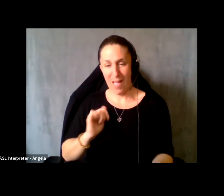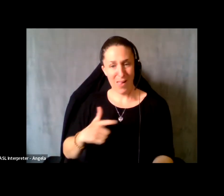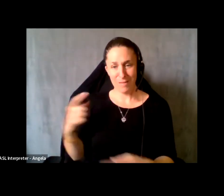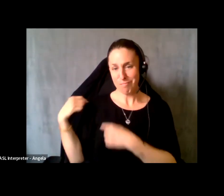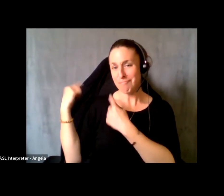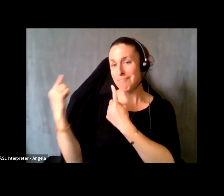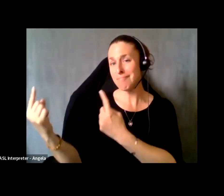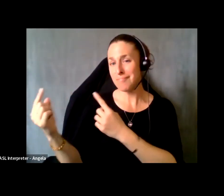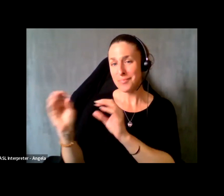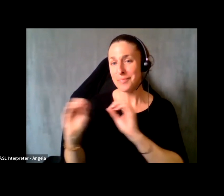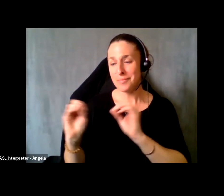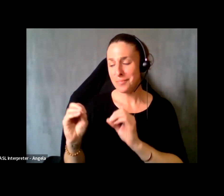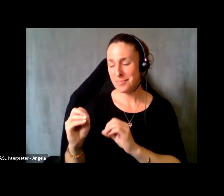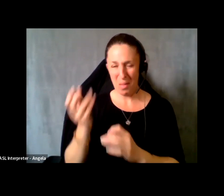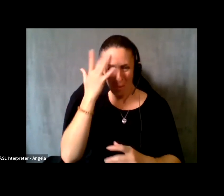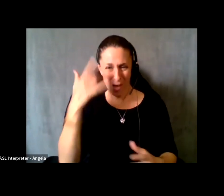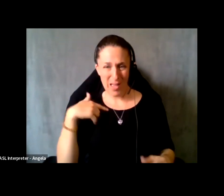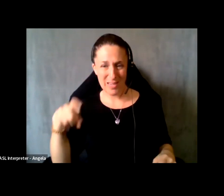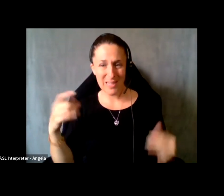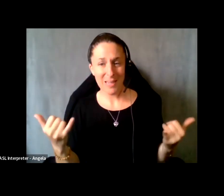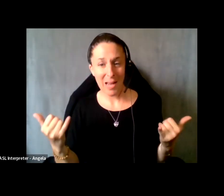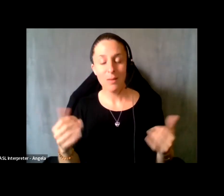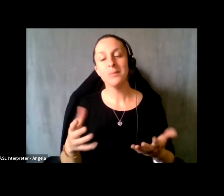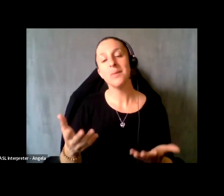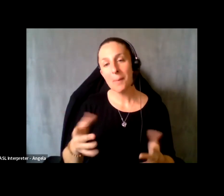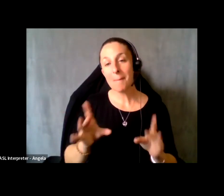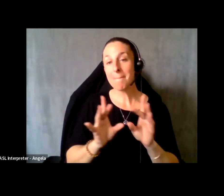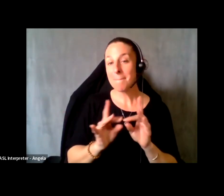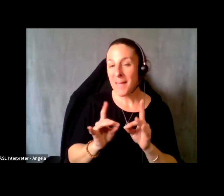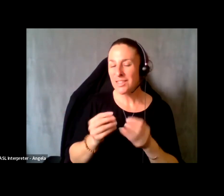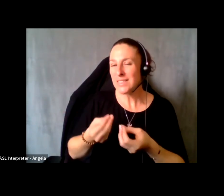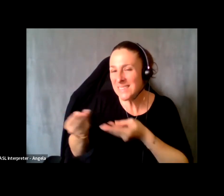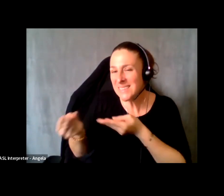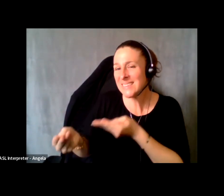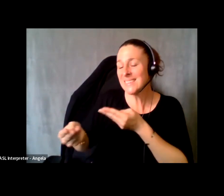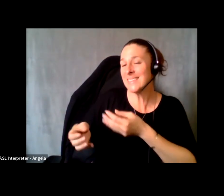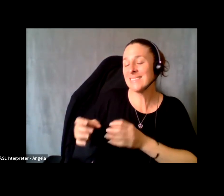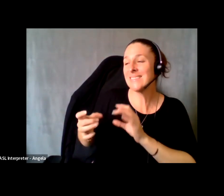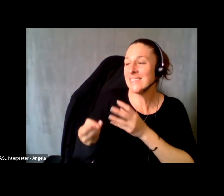so why do I need it now? So messaging and conveying how it can improve their lives,